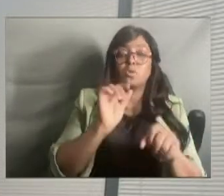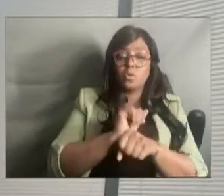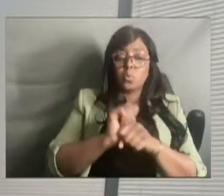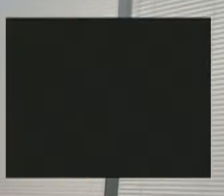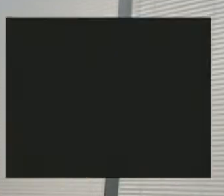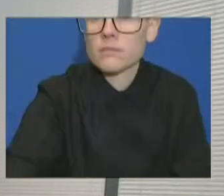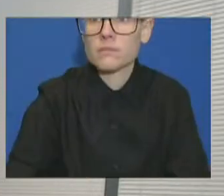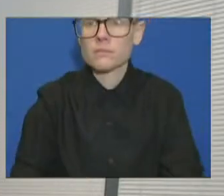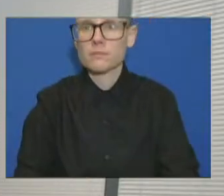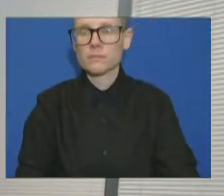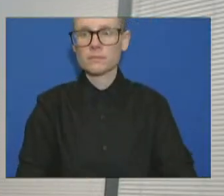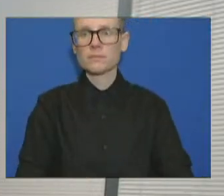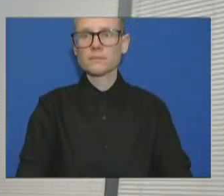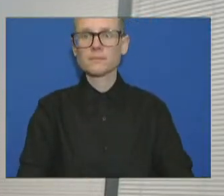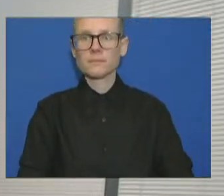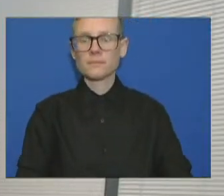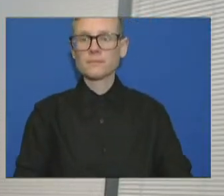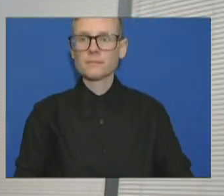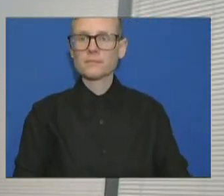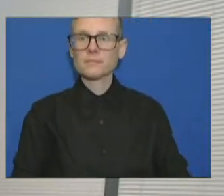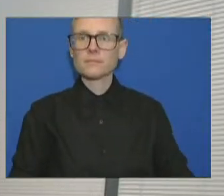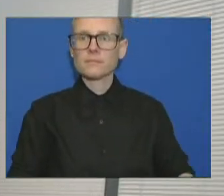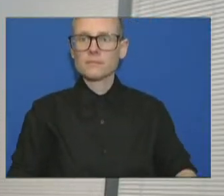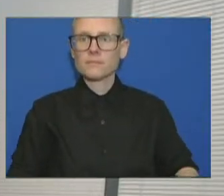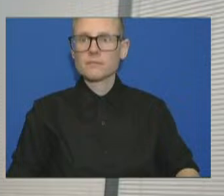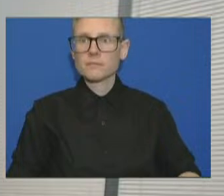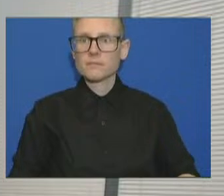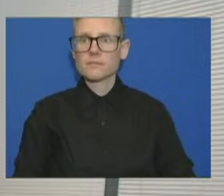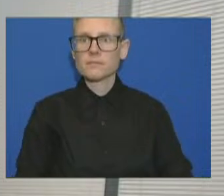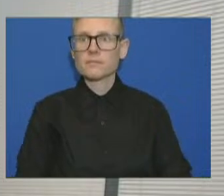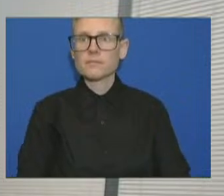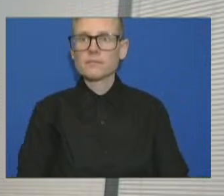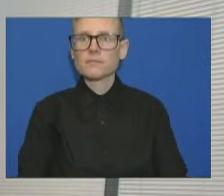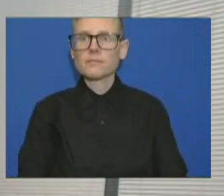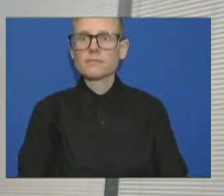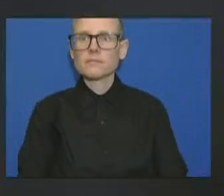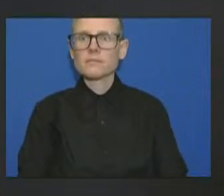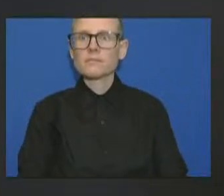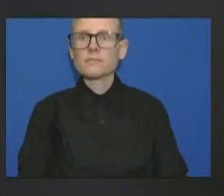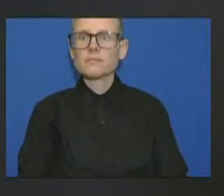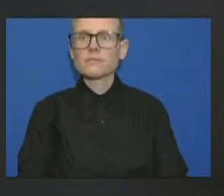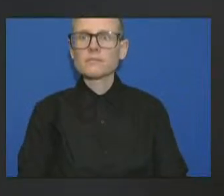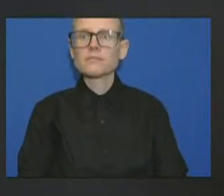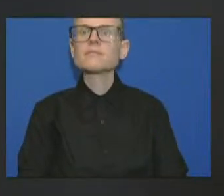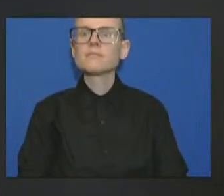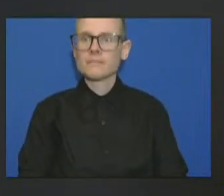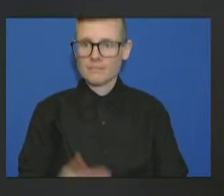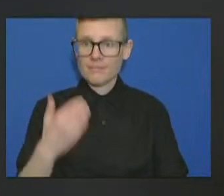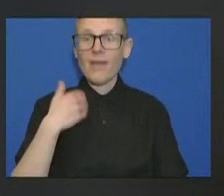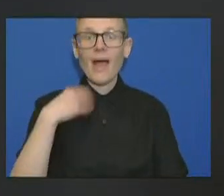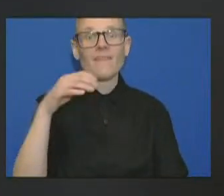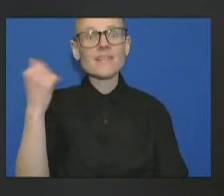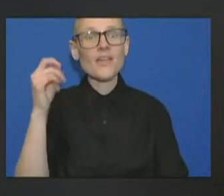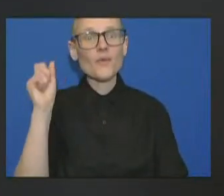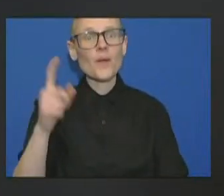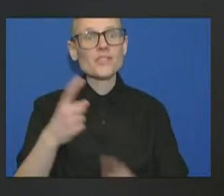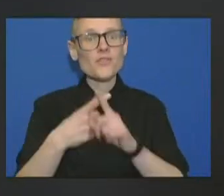will need to take a team approach, and the work will need to look a little bit differently in terms of how we're supporting